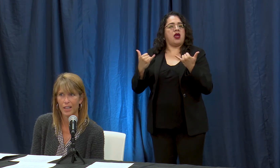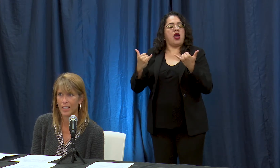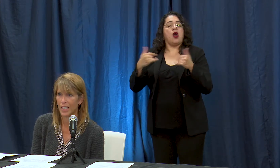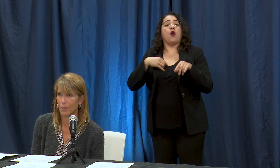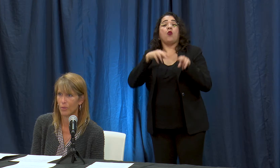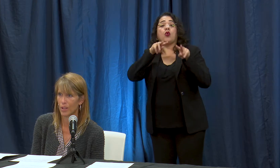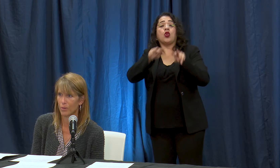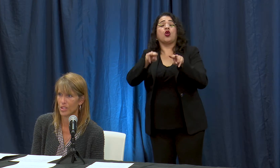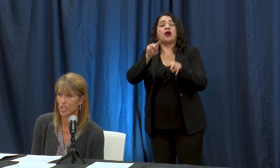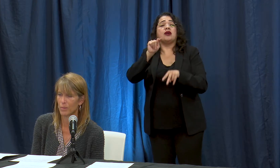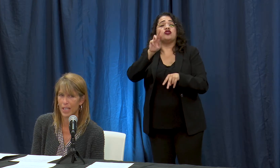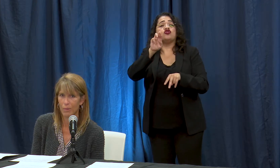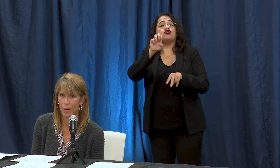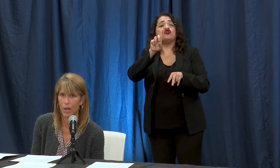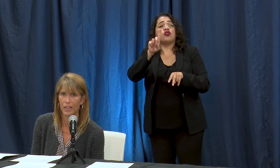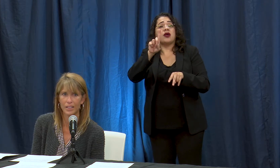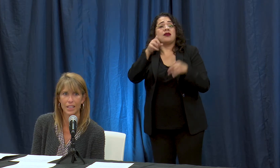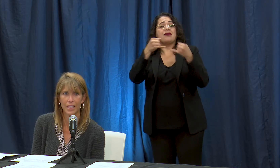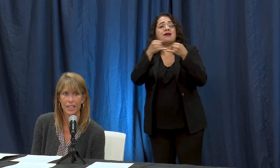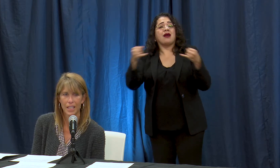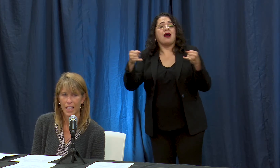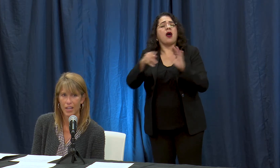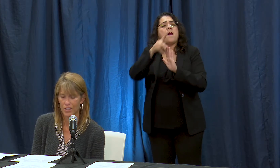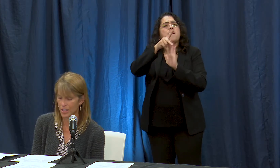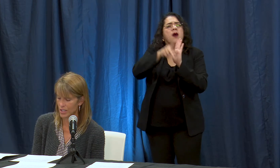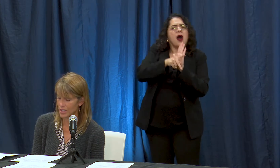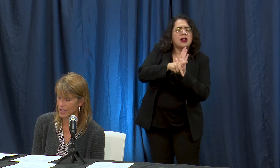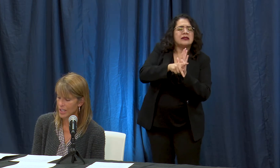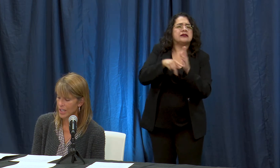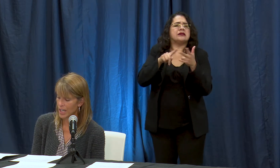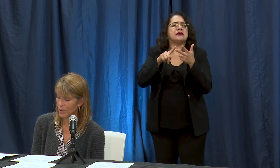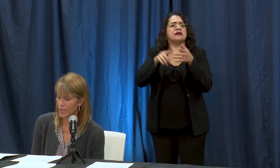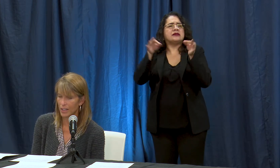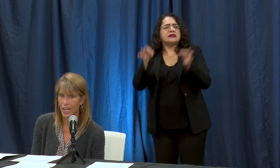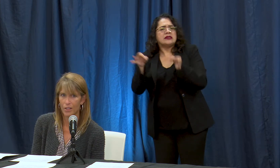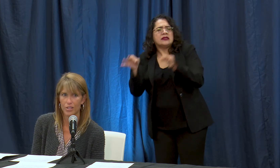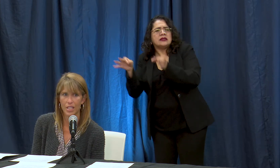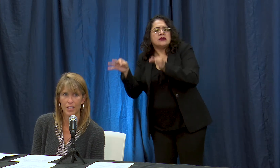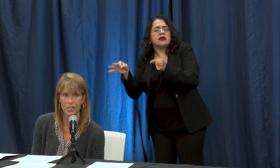whether we're determining about policy and our decisions we align those data to